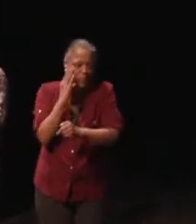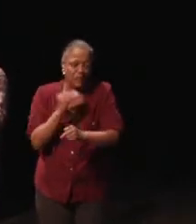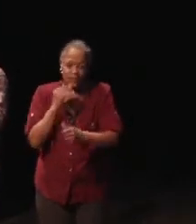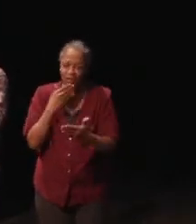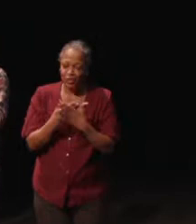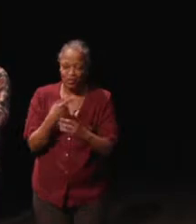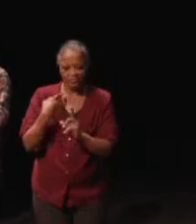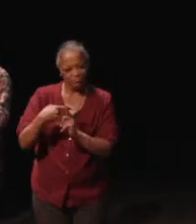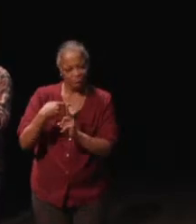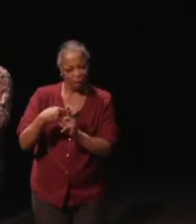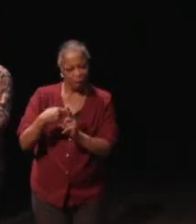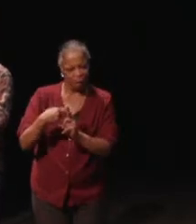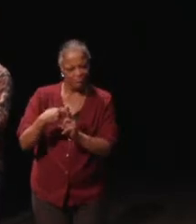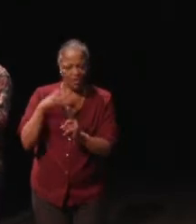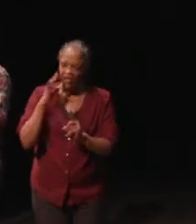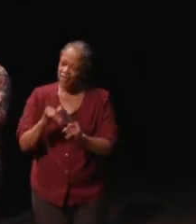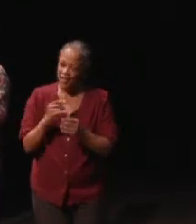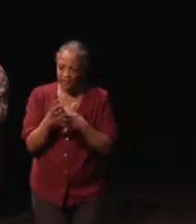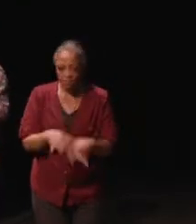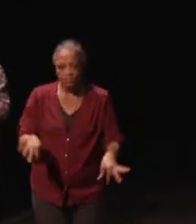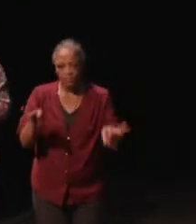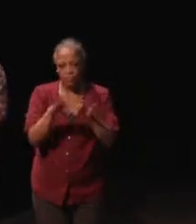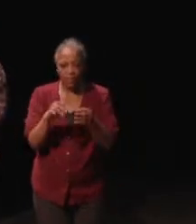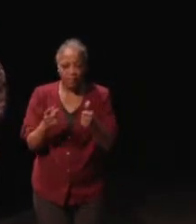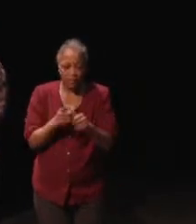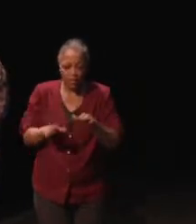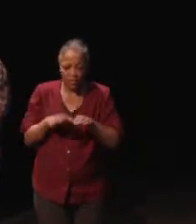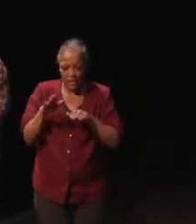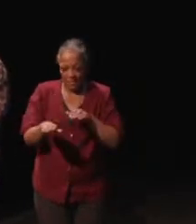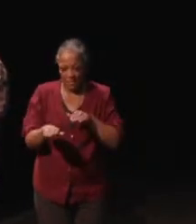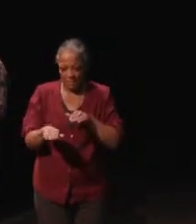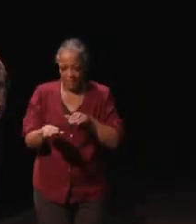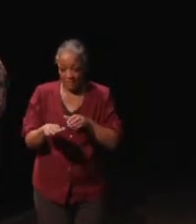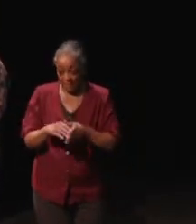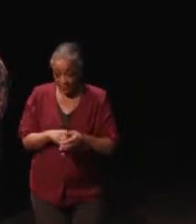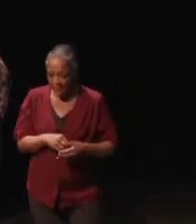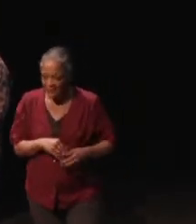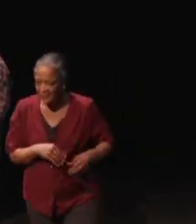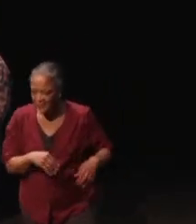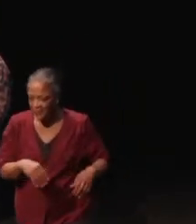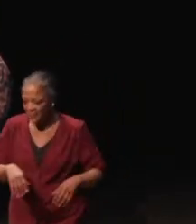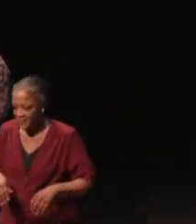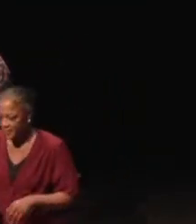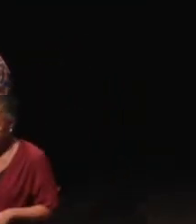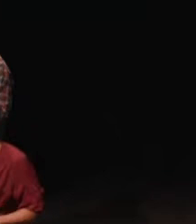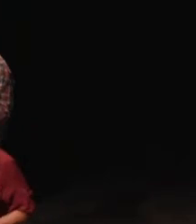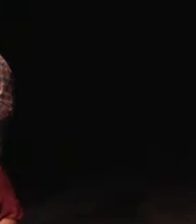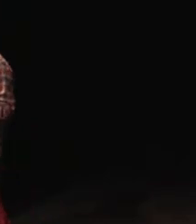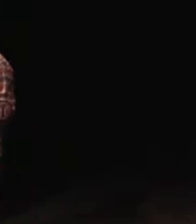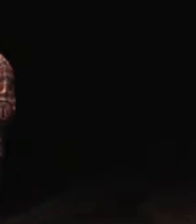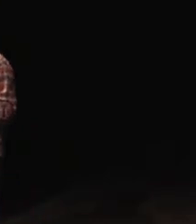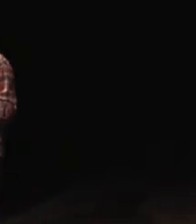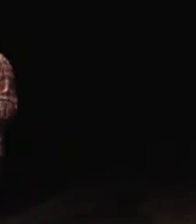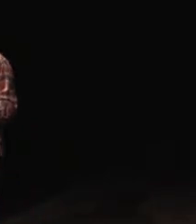can be a very important respect. One of Terry's presentations, I believe last year,